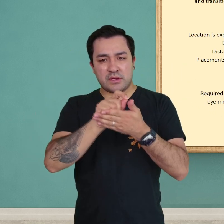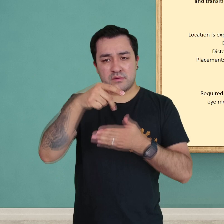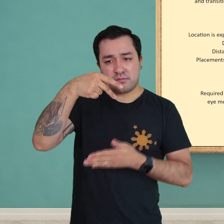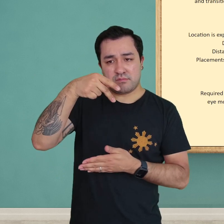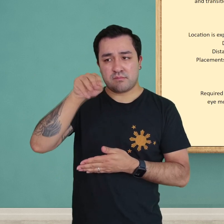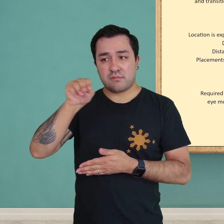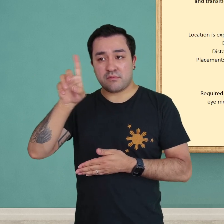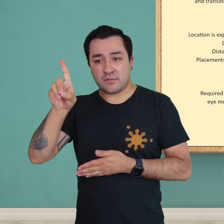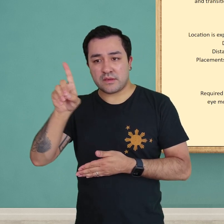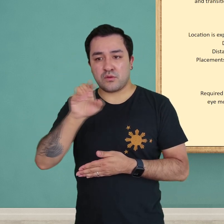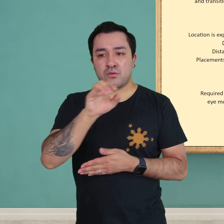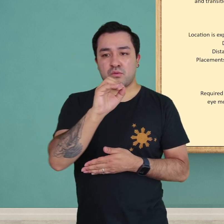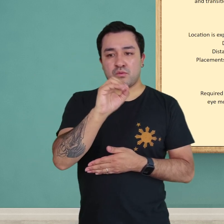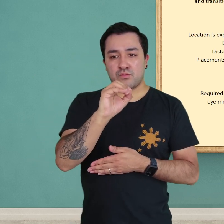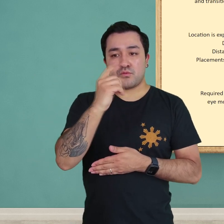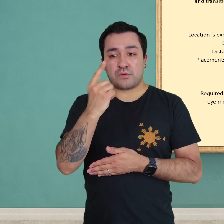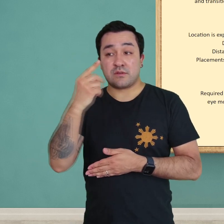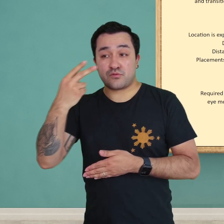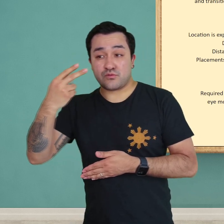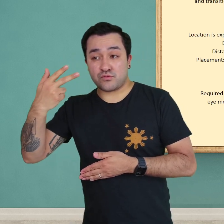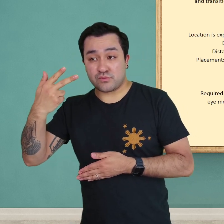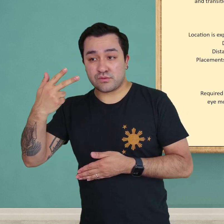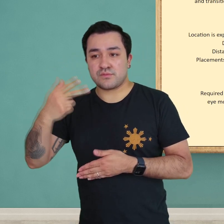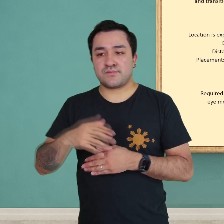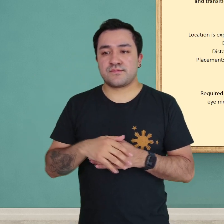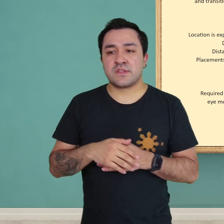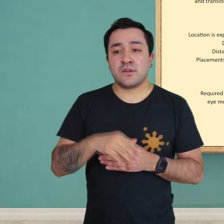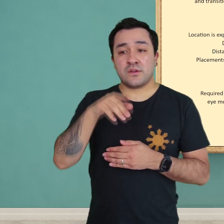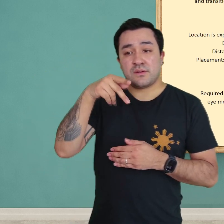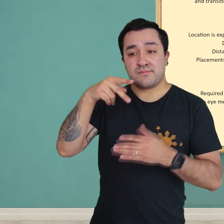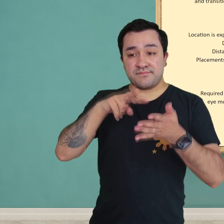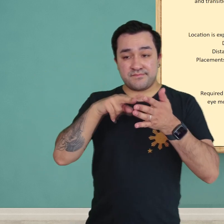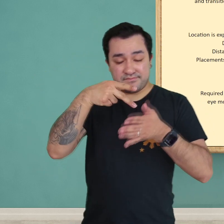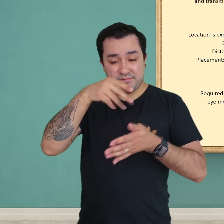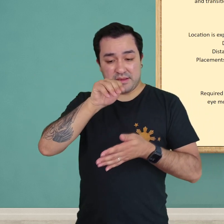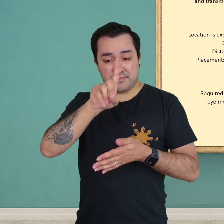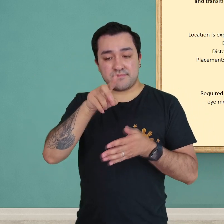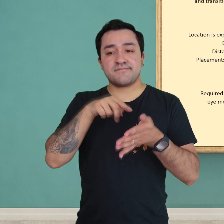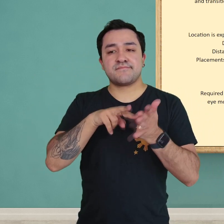dictate distance from the body and from the center line. If the sign is produced on the other hand,